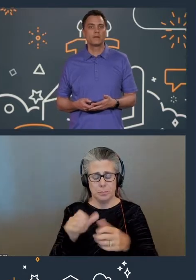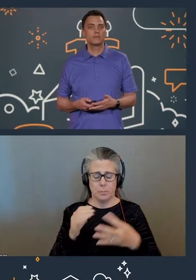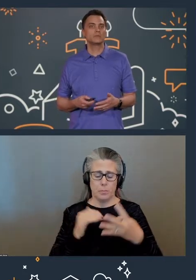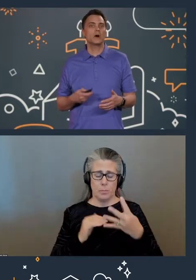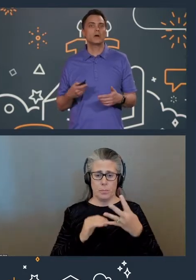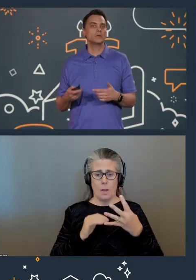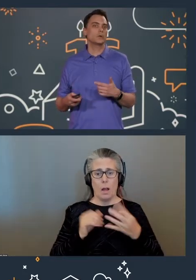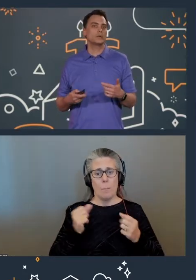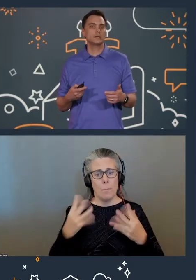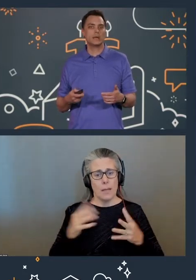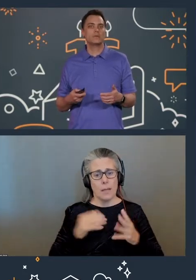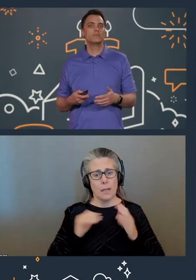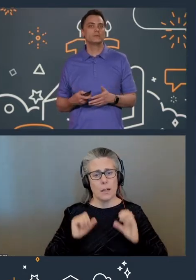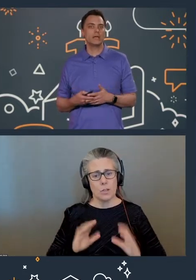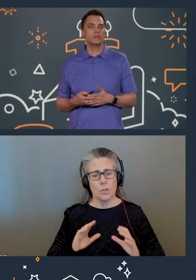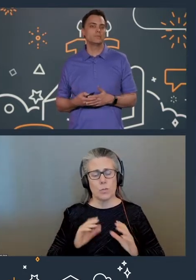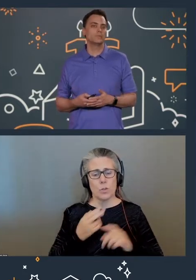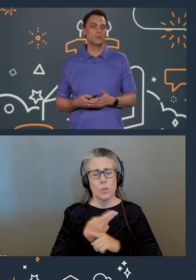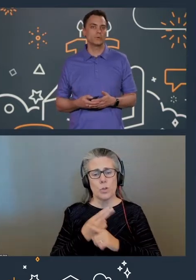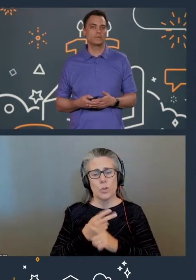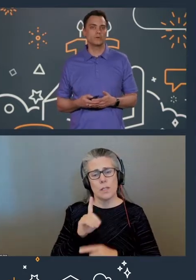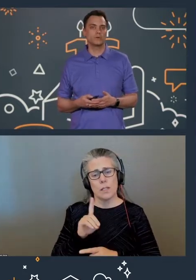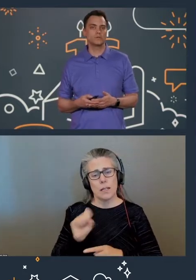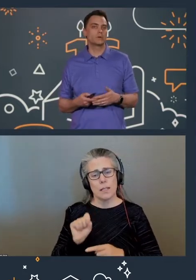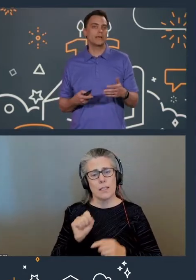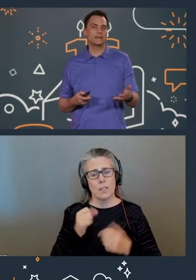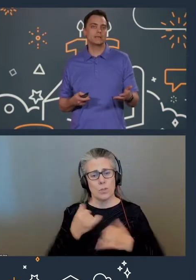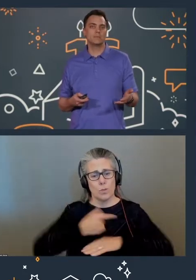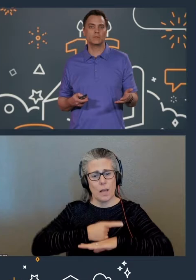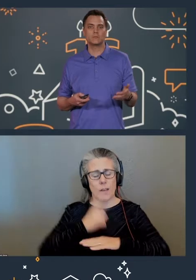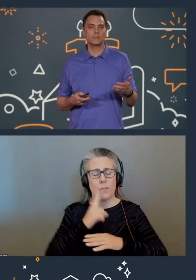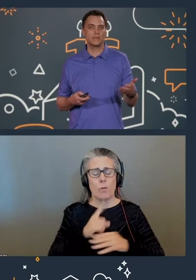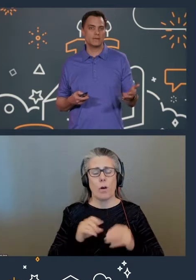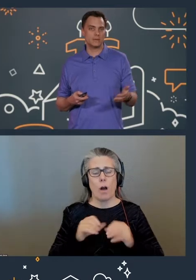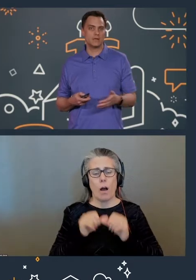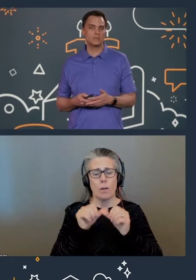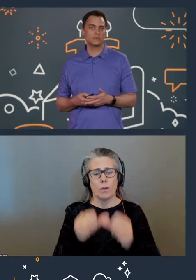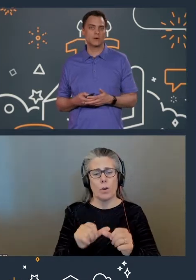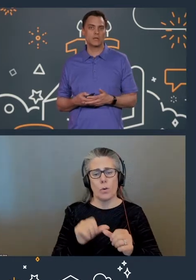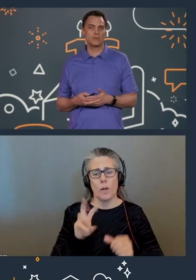for these ongoing type of data movement workflows. And a great example is in the life sciences market,